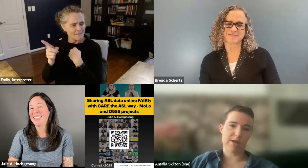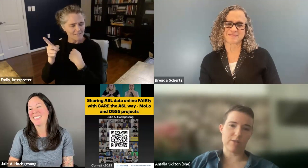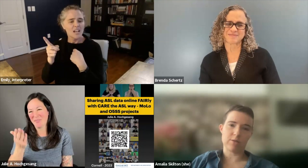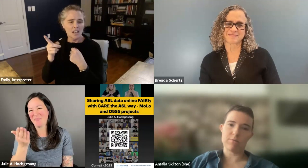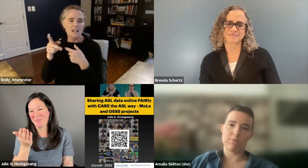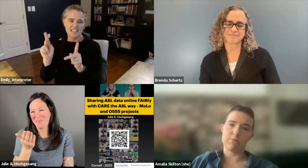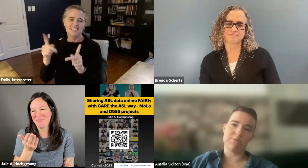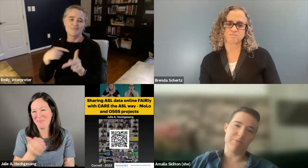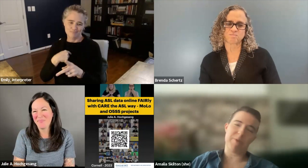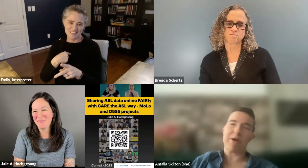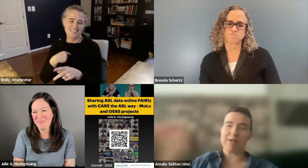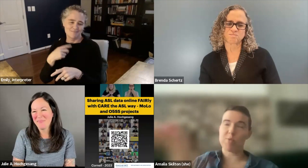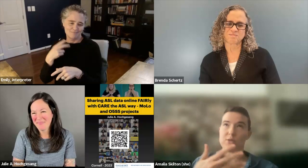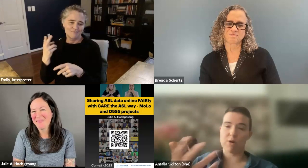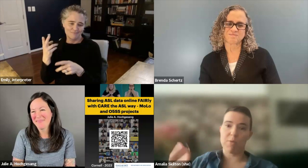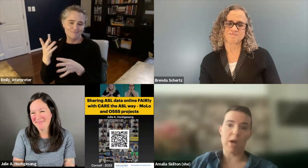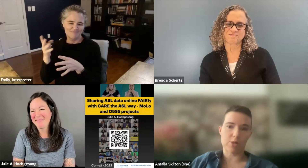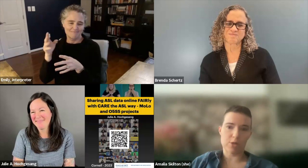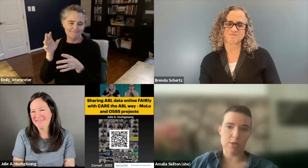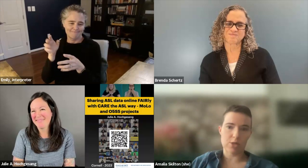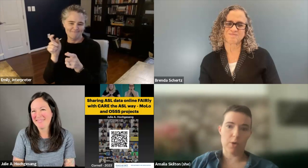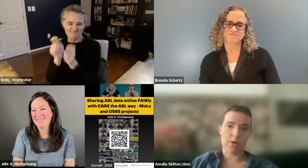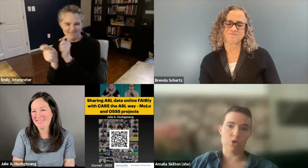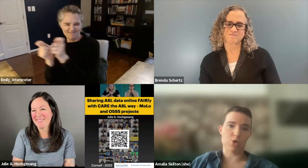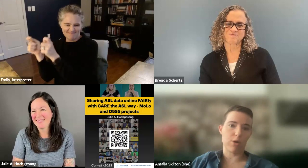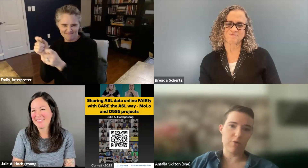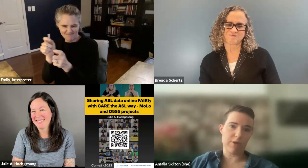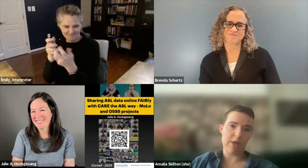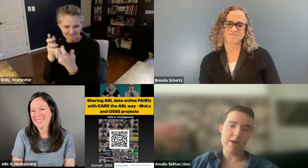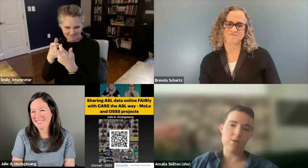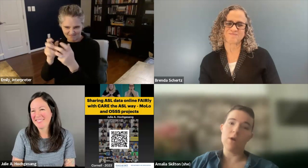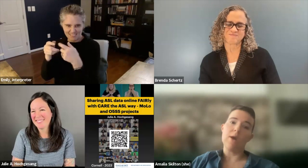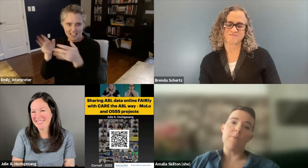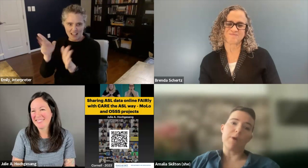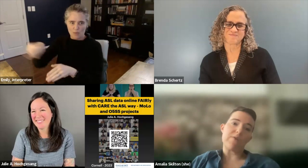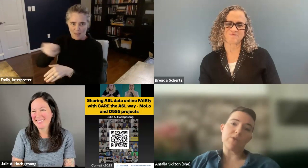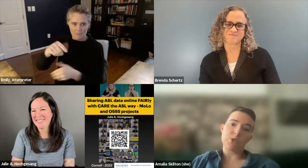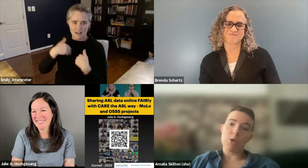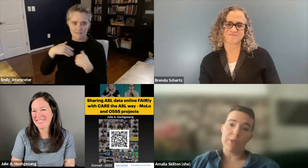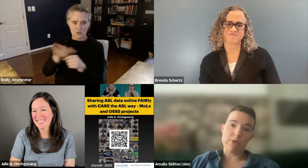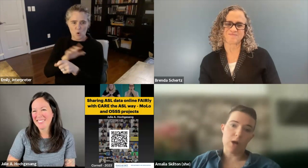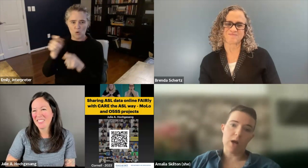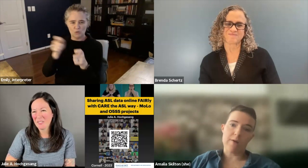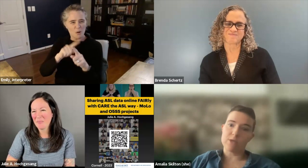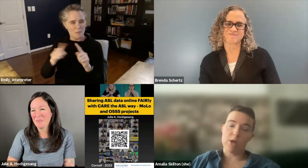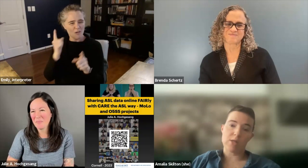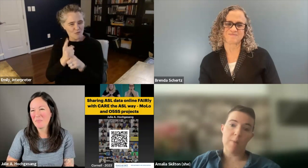exercise the participants through me to exercise total control over that but even so like those archives sit on top